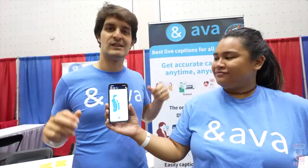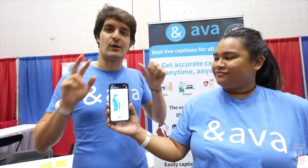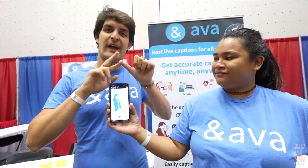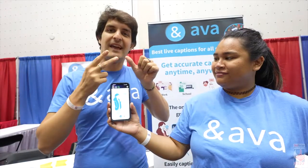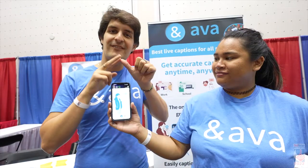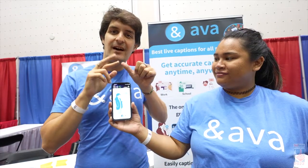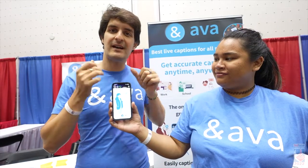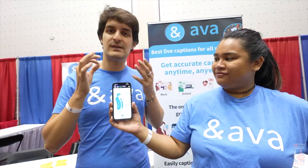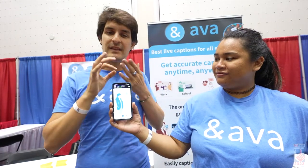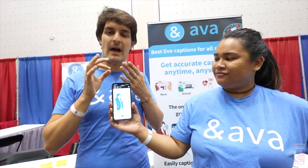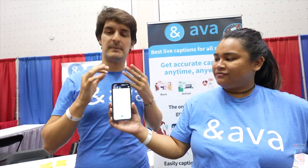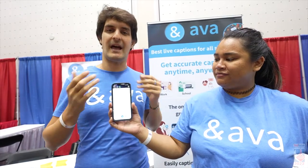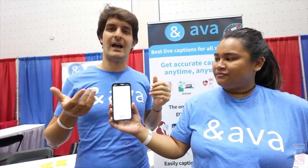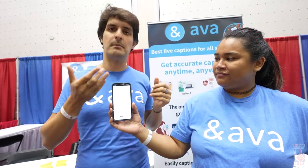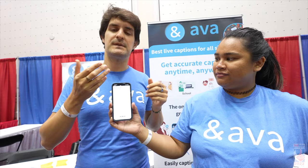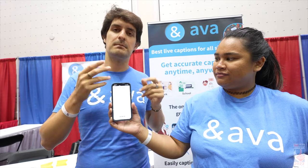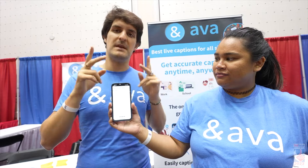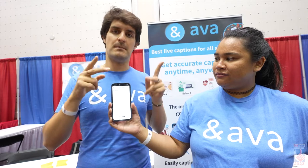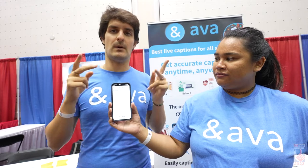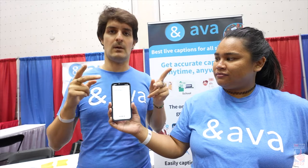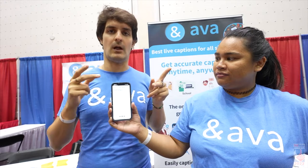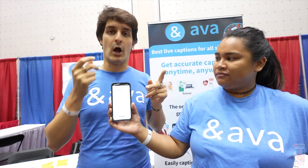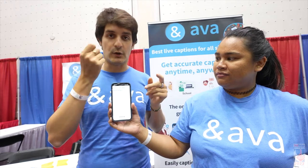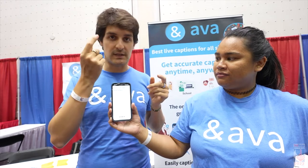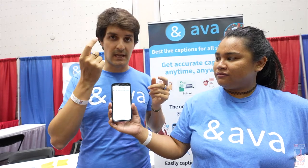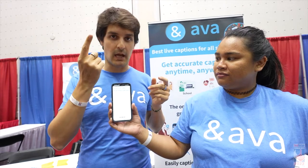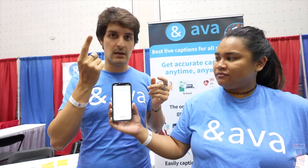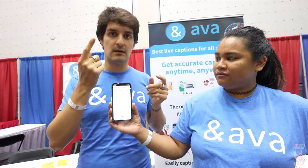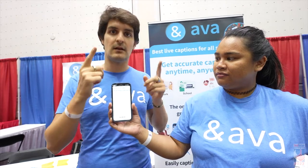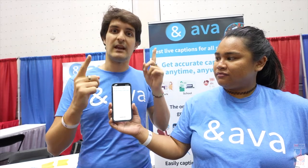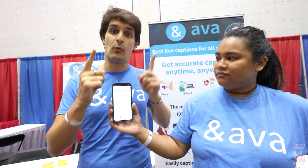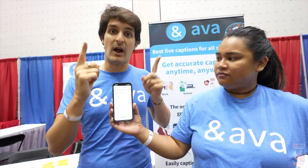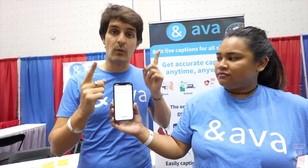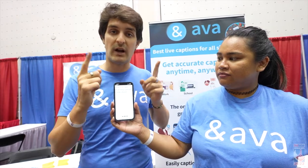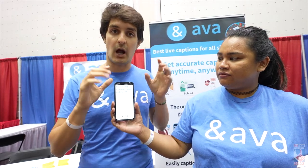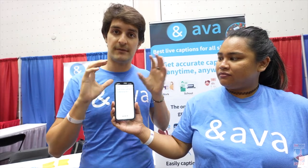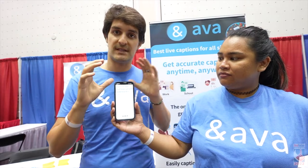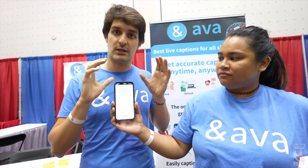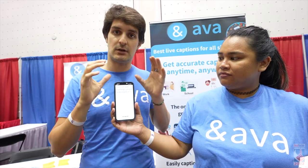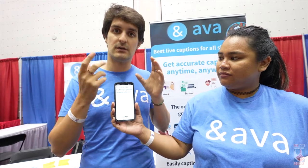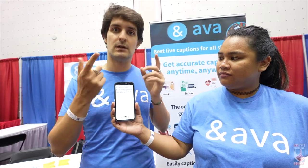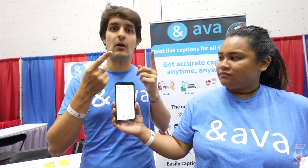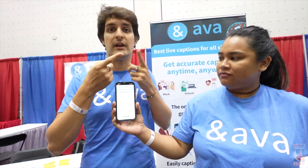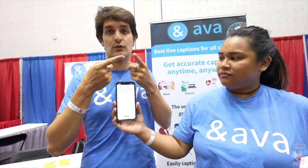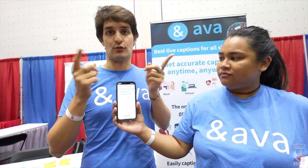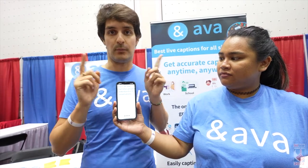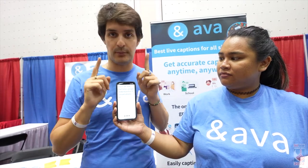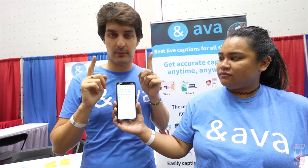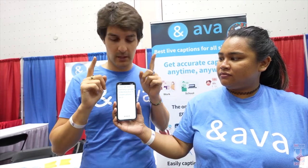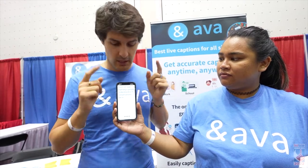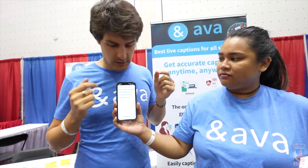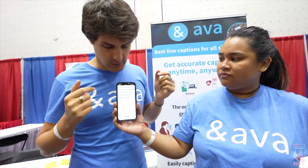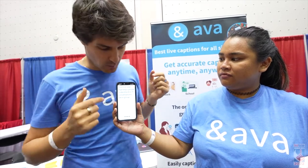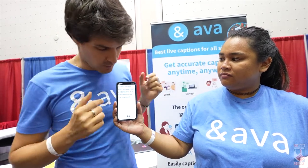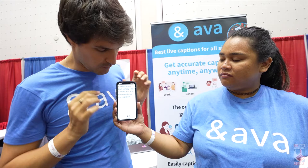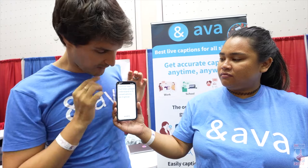This app helps people understand 1-on-1 conversations as well as group conversations.